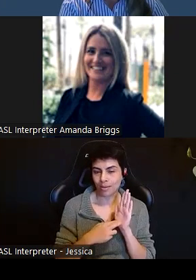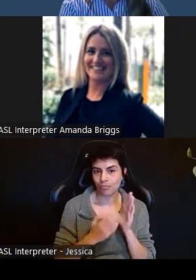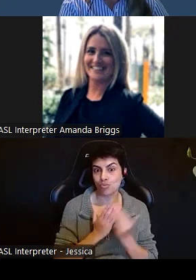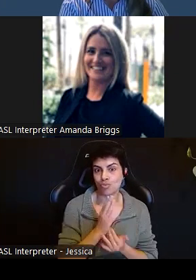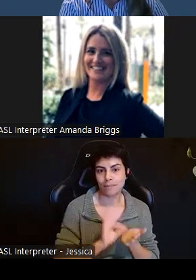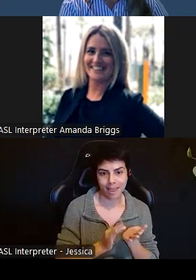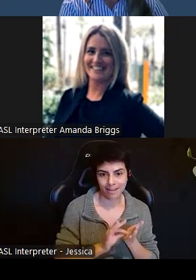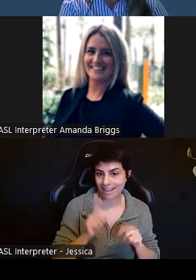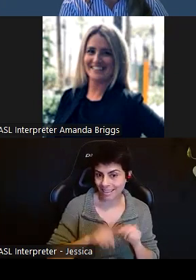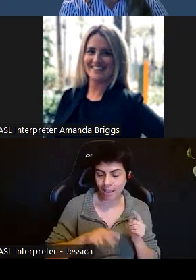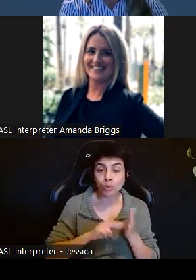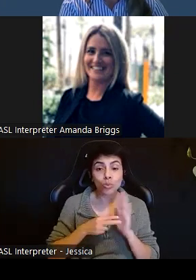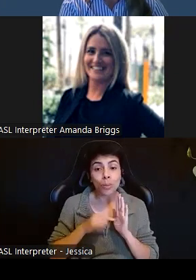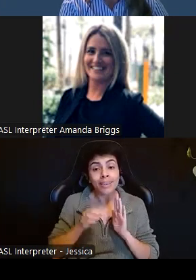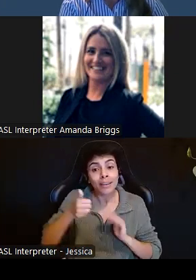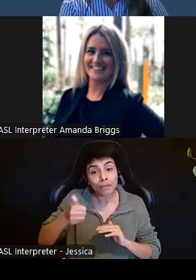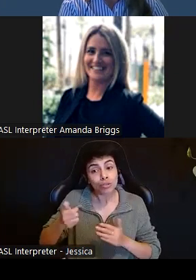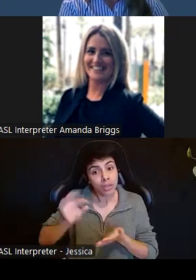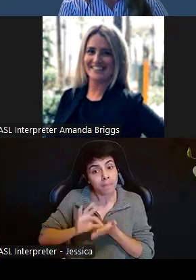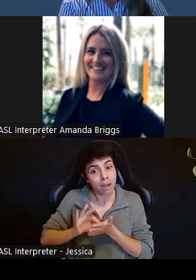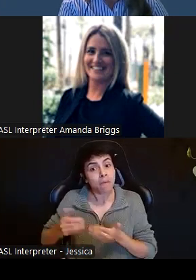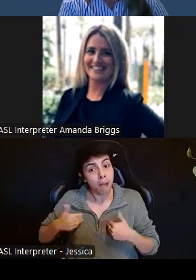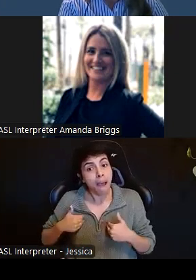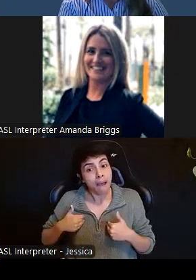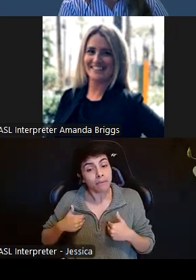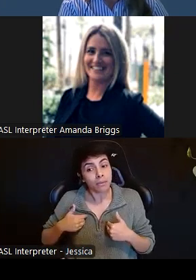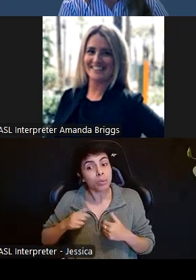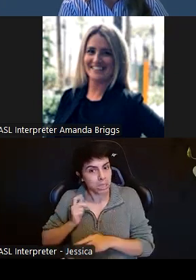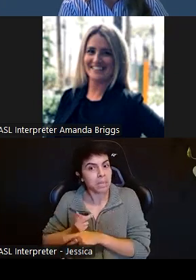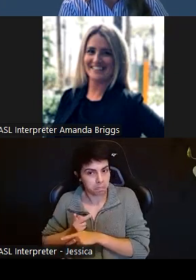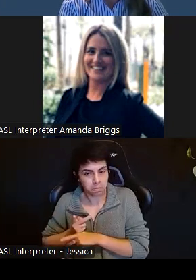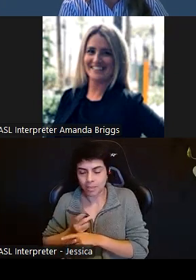So, if you are already on Medi-Cal, you can stay on it no matter your immigration status.